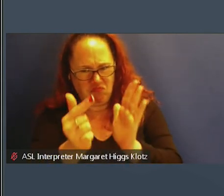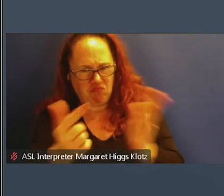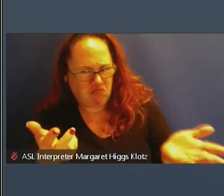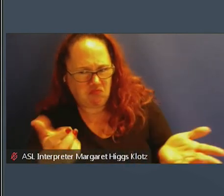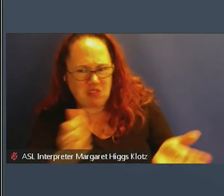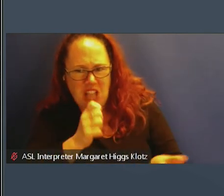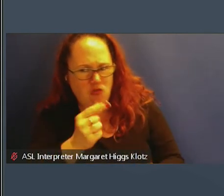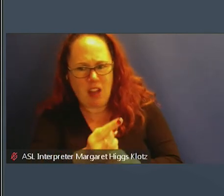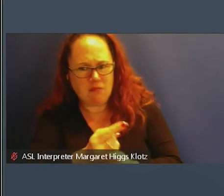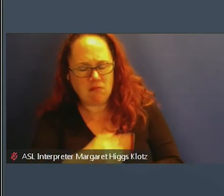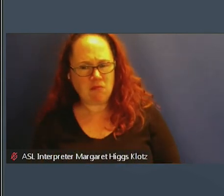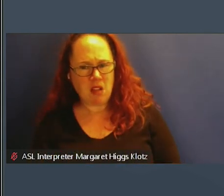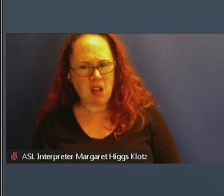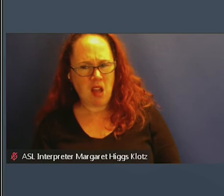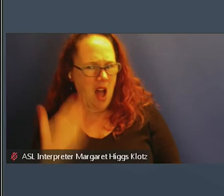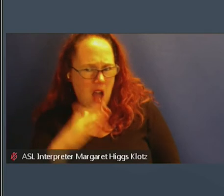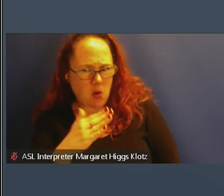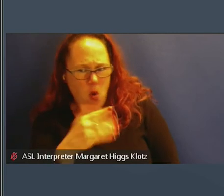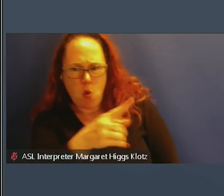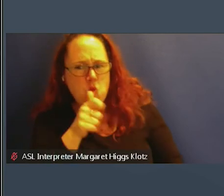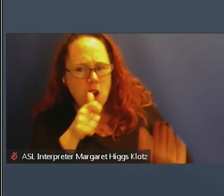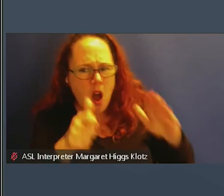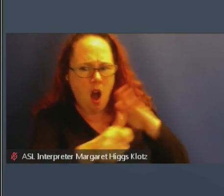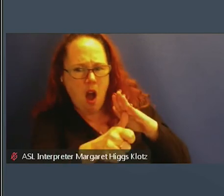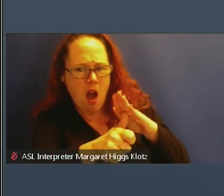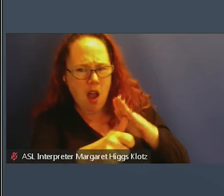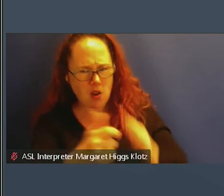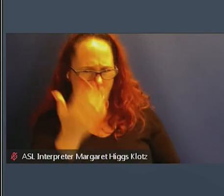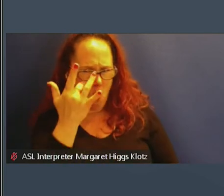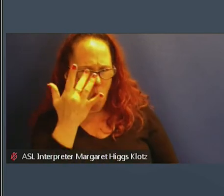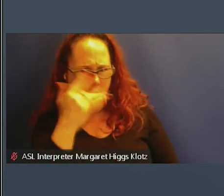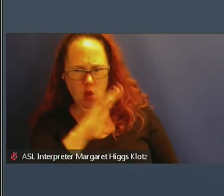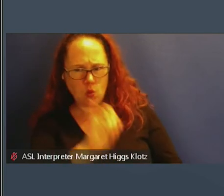I don't know what you're trying to hide. Why didn't you do it purposely? I don't know,